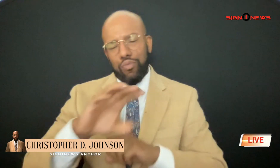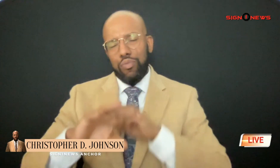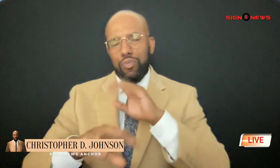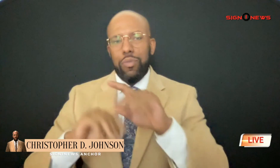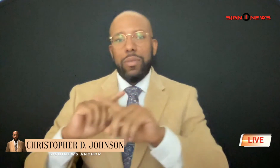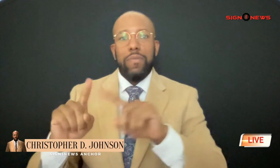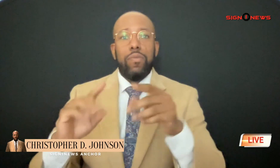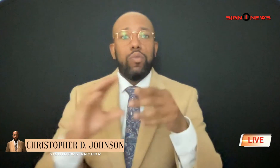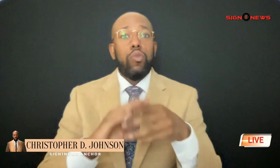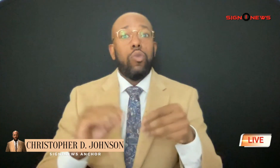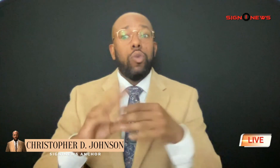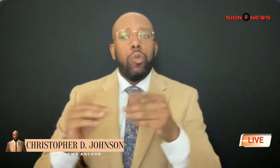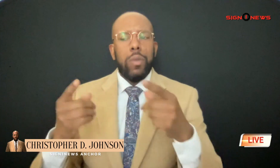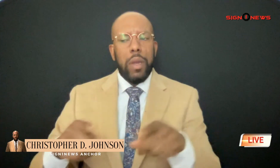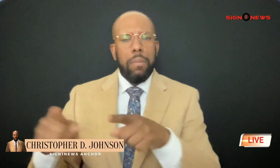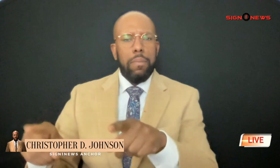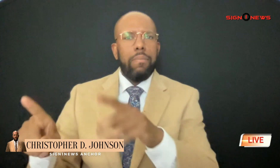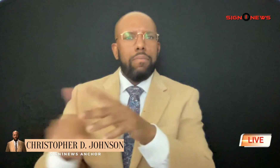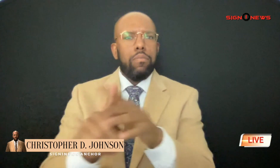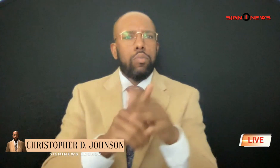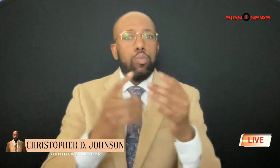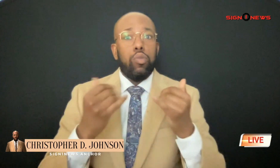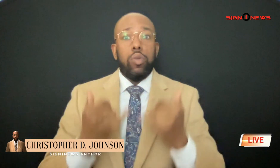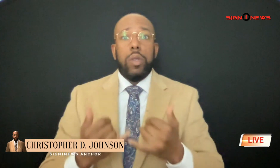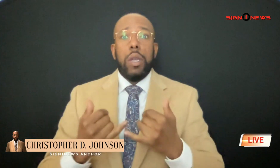Here's a quick look at the top trending stories making headlines today.